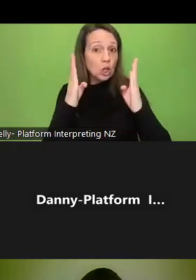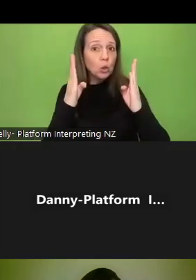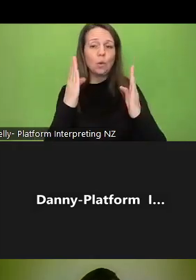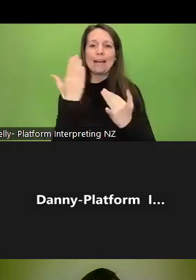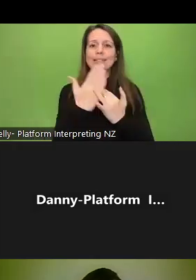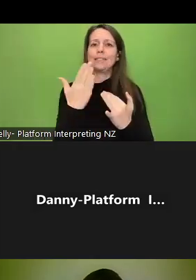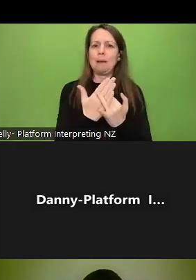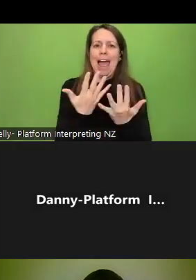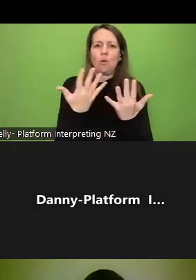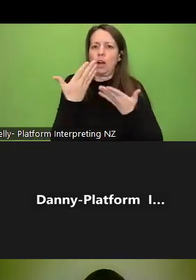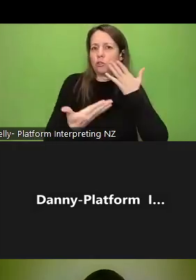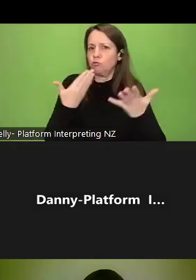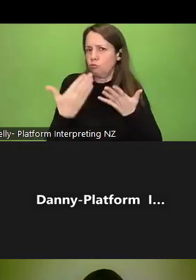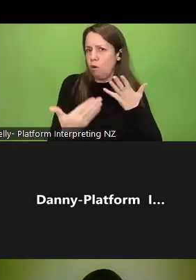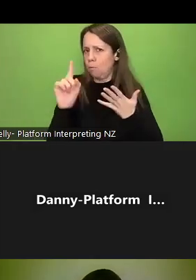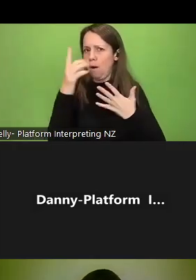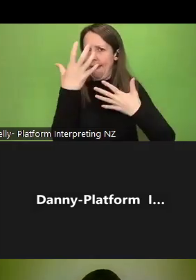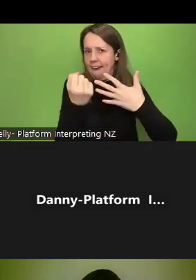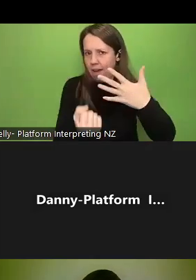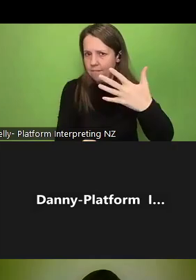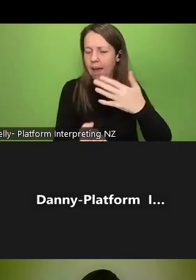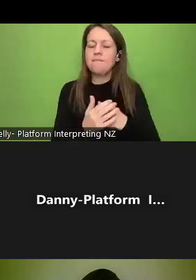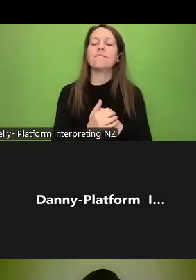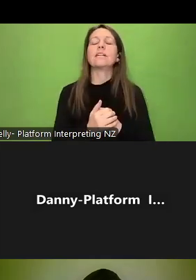So some really good kind of baseline things to think about is,